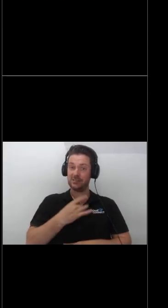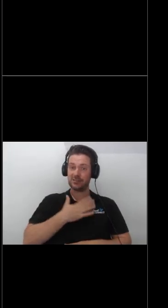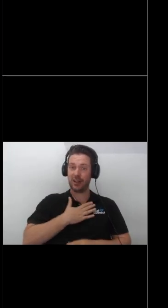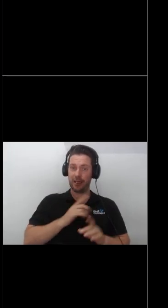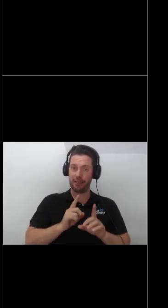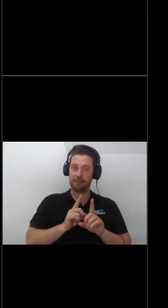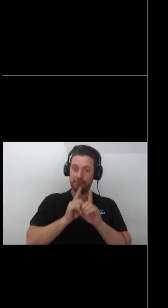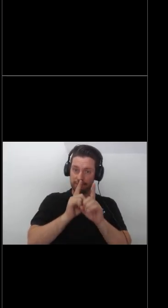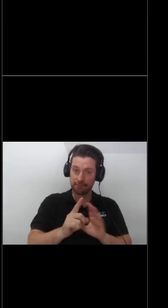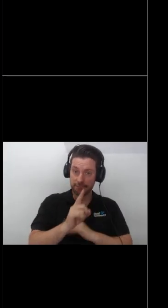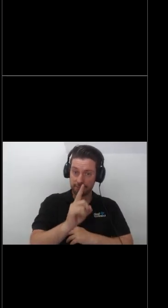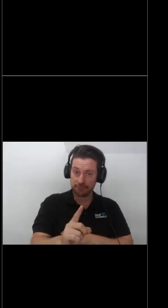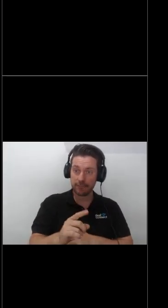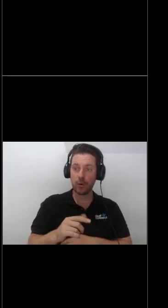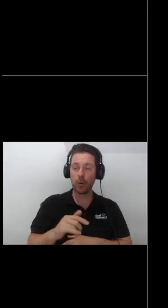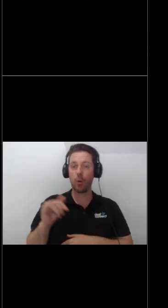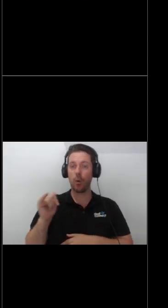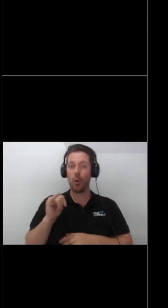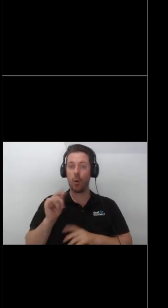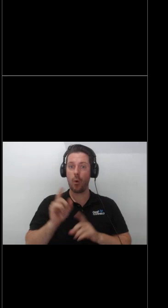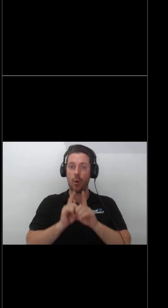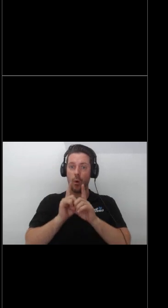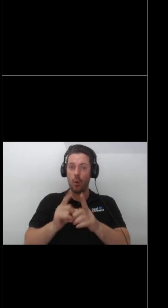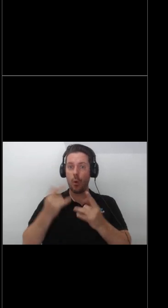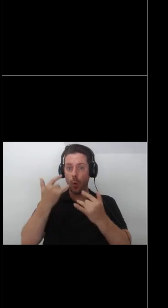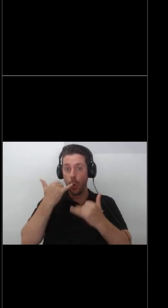might even get a better result, etc..